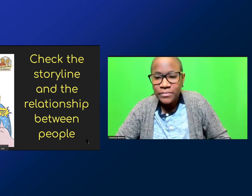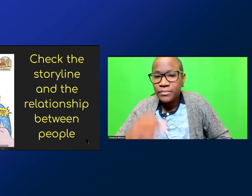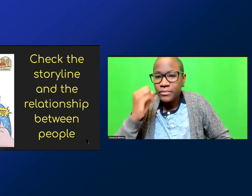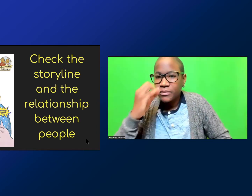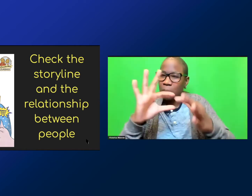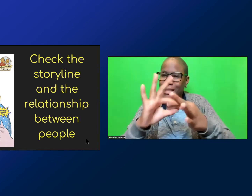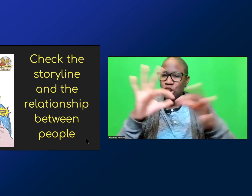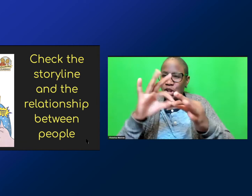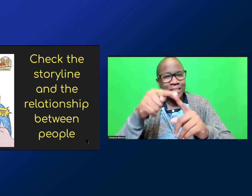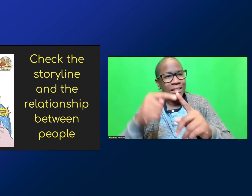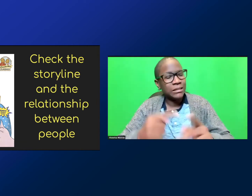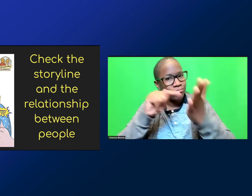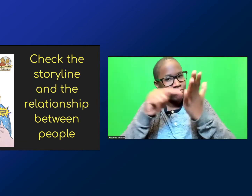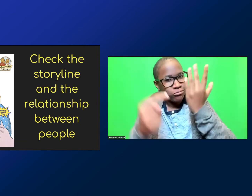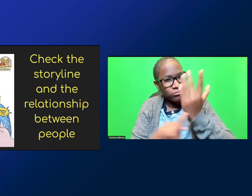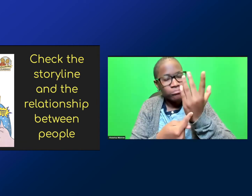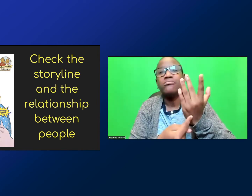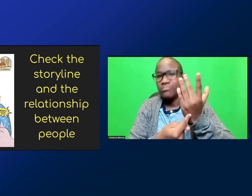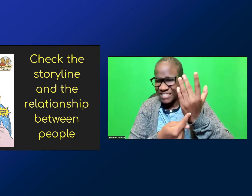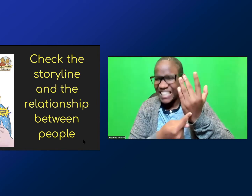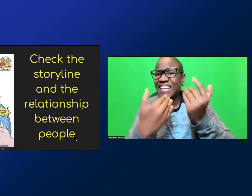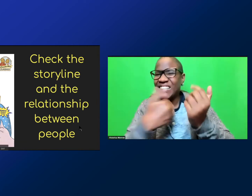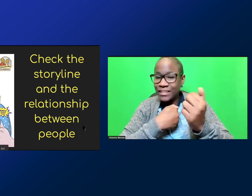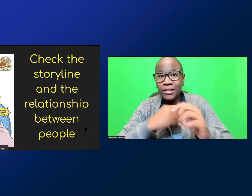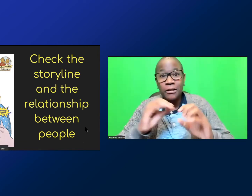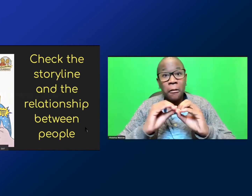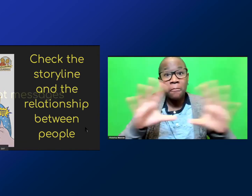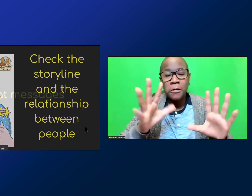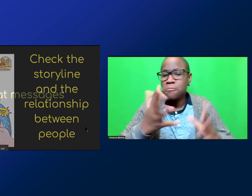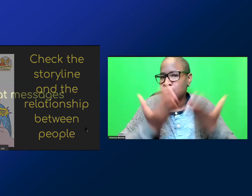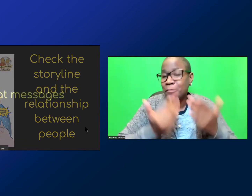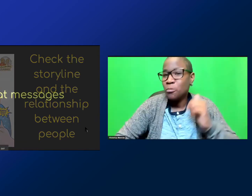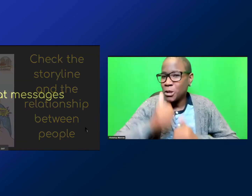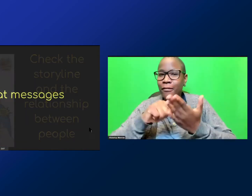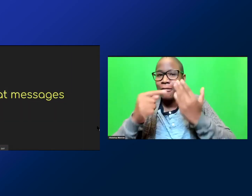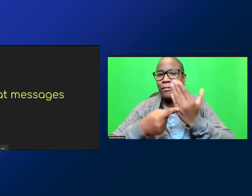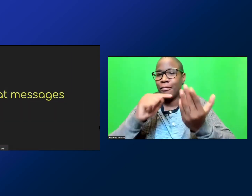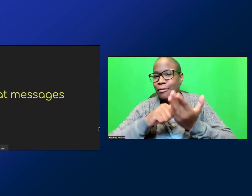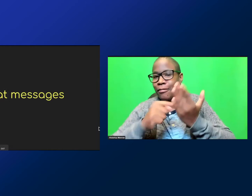monkeys as insults and you know taunting them that's a very strong correlation that's being made